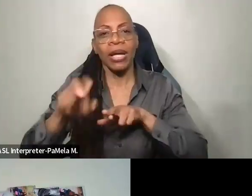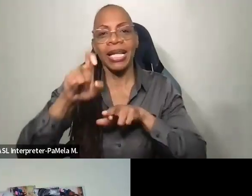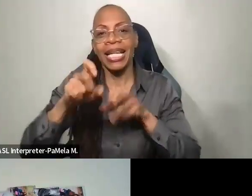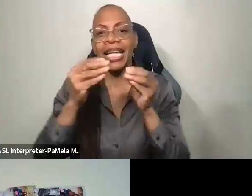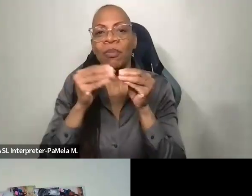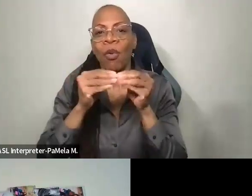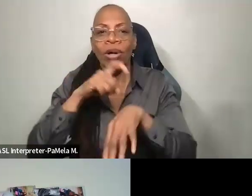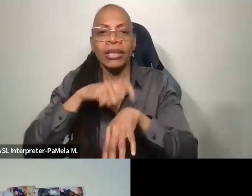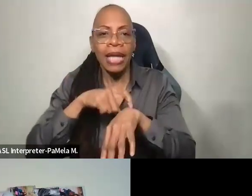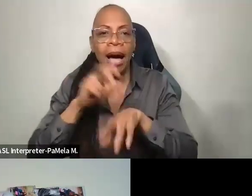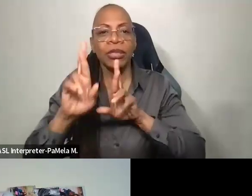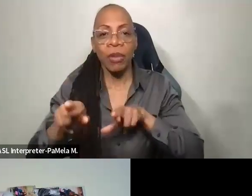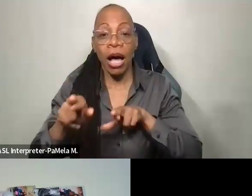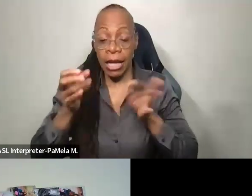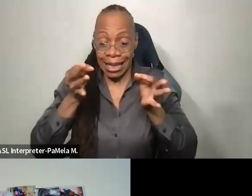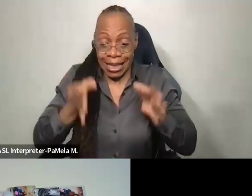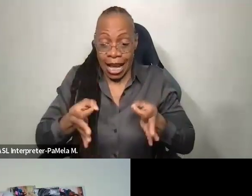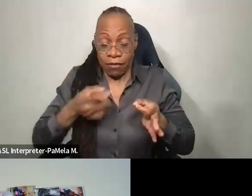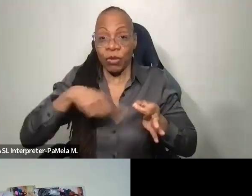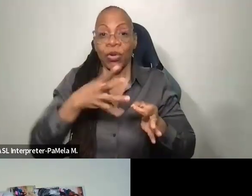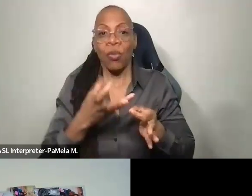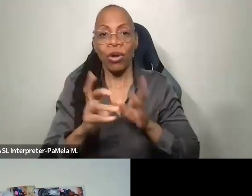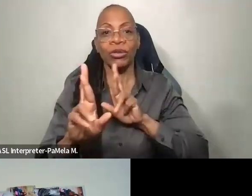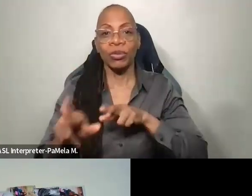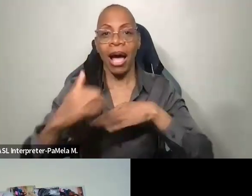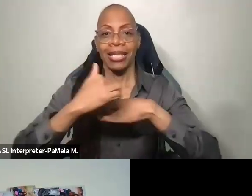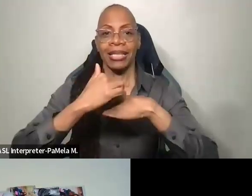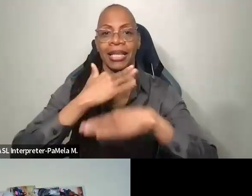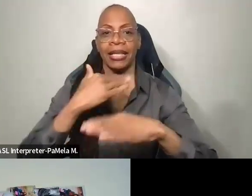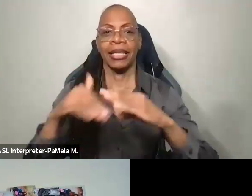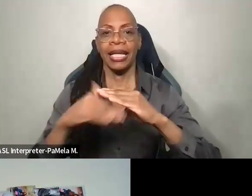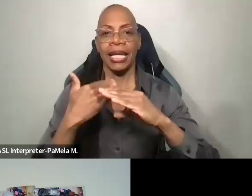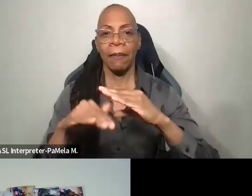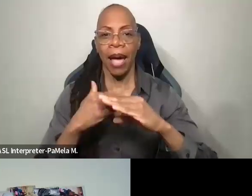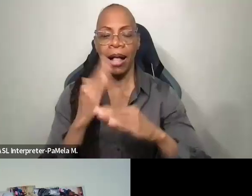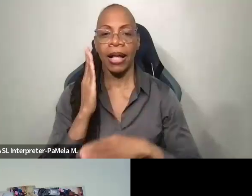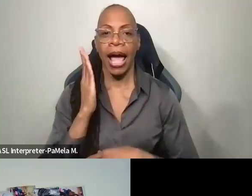we we definitely want to be responsive. So send us an email and we will get back to you